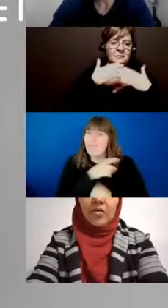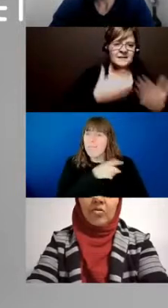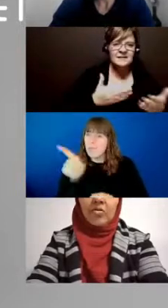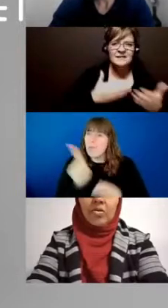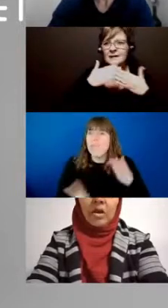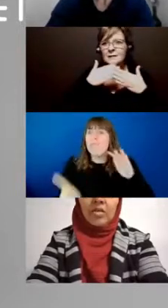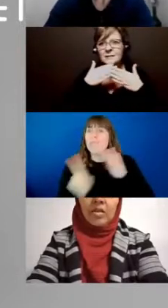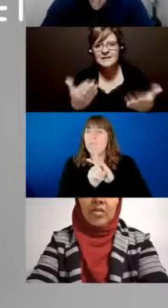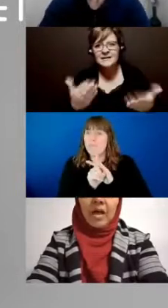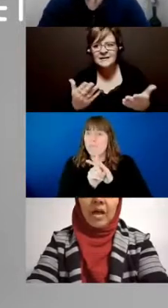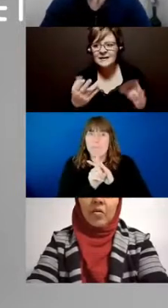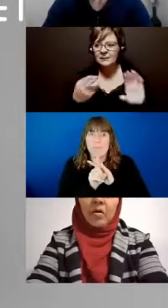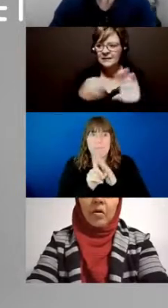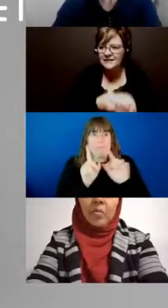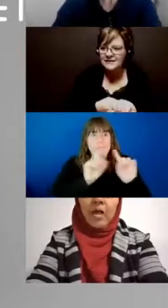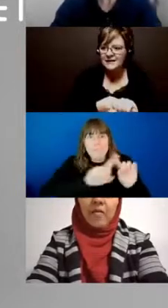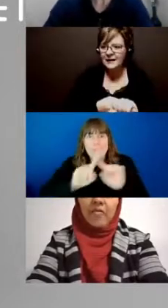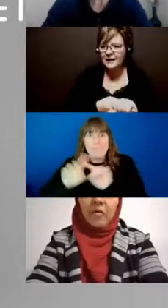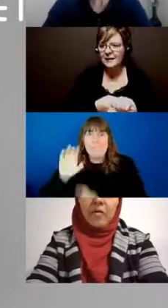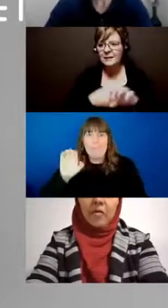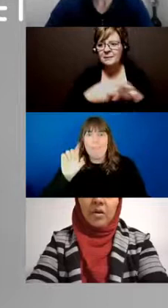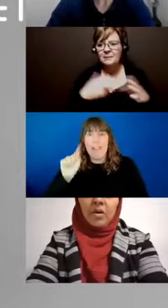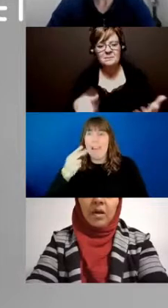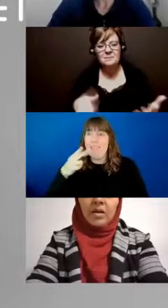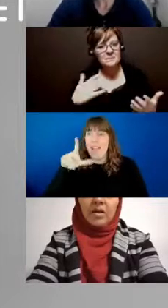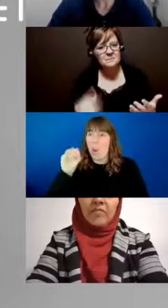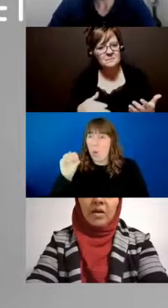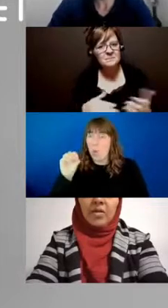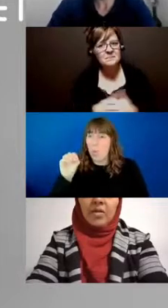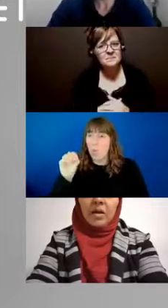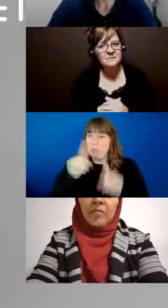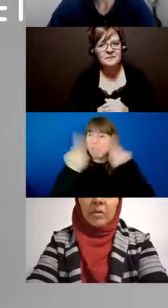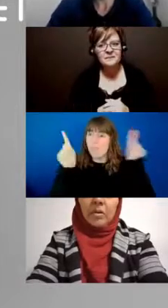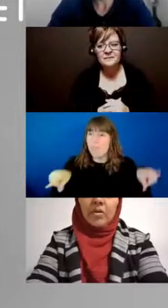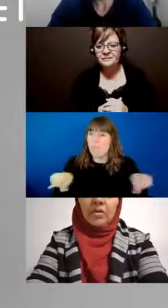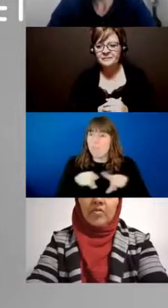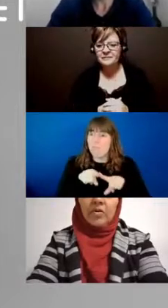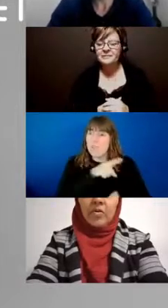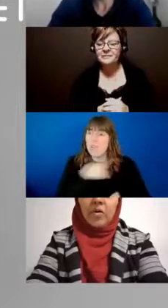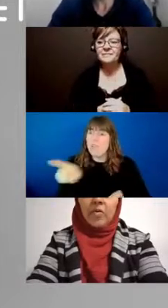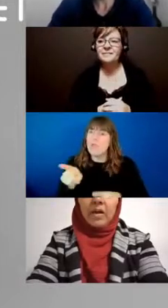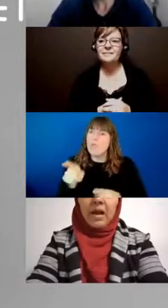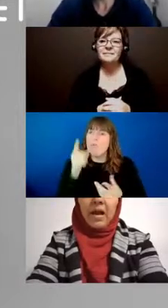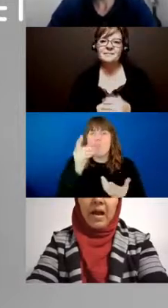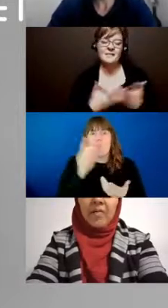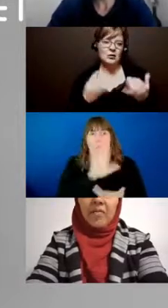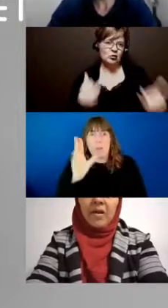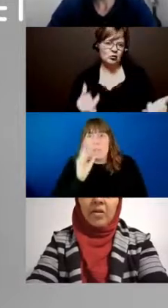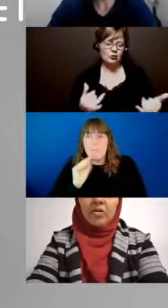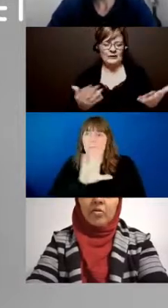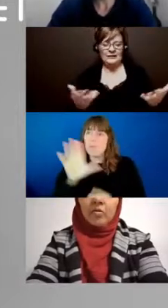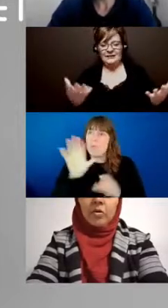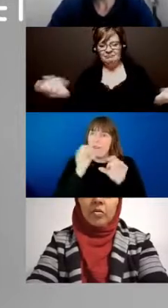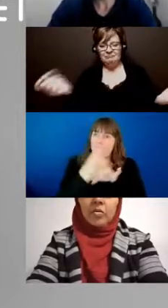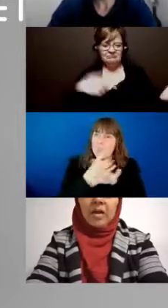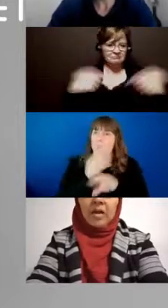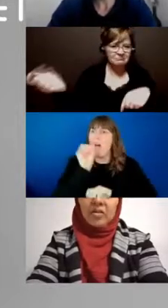through the Ethello platform and giving your input if you already have through its